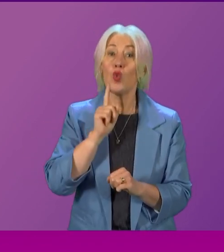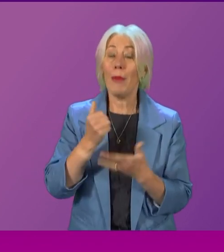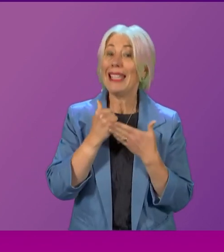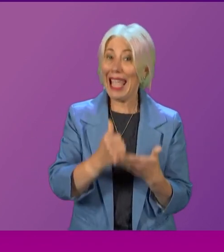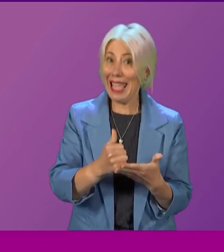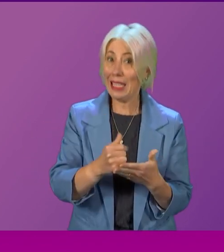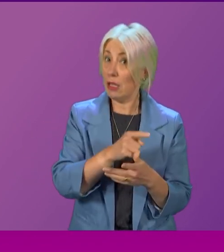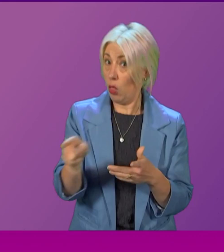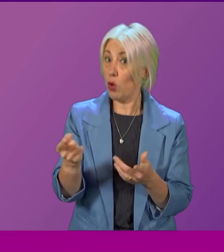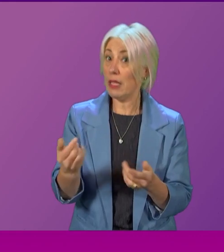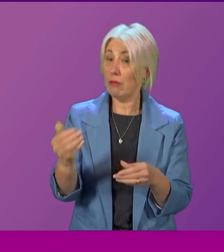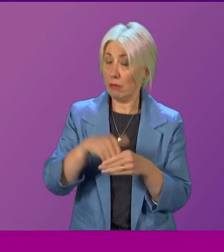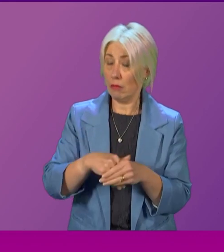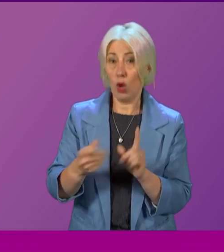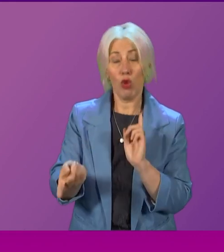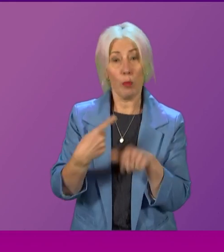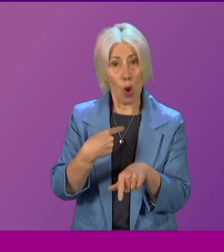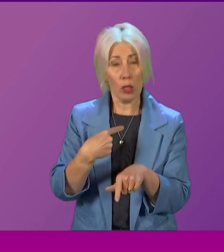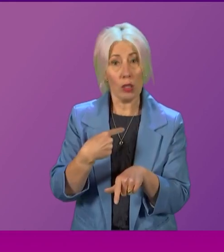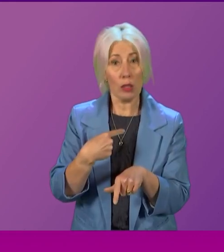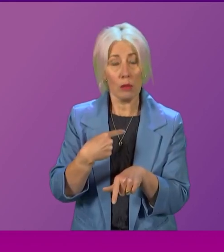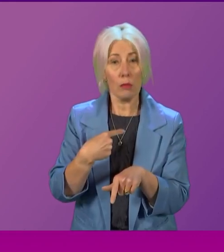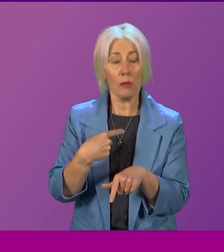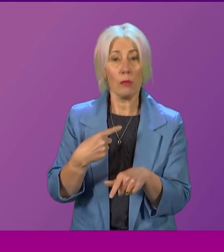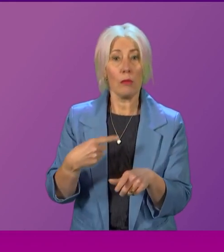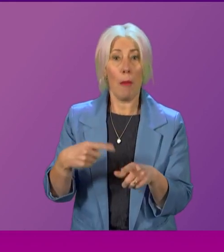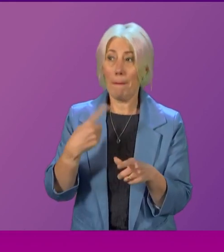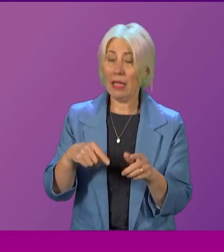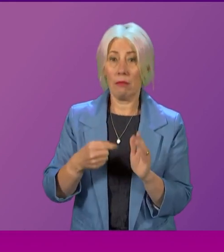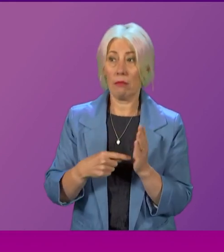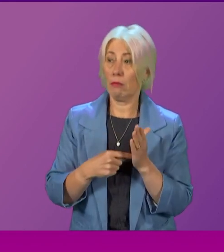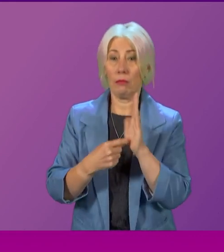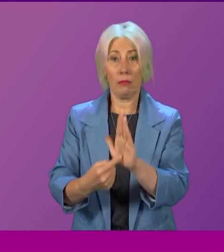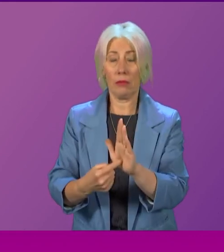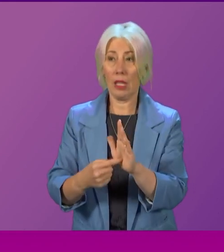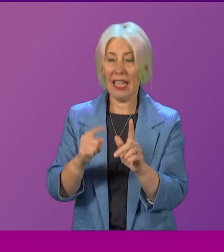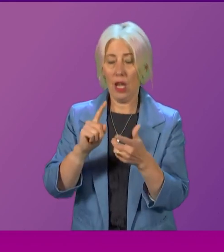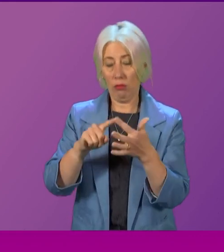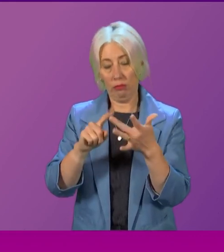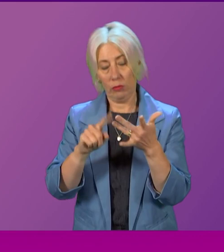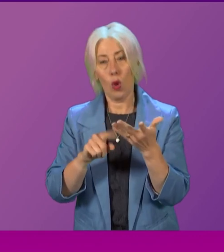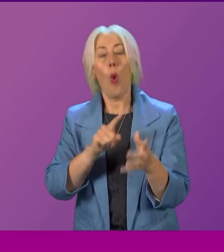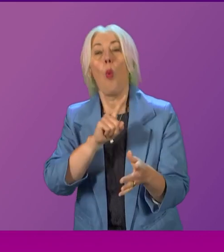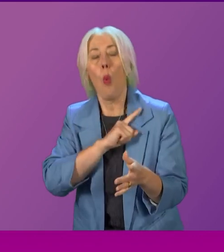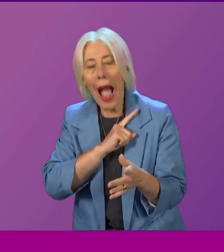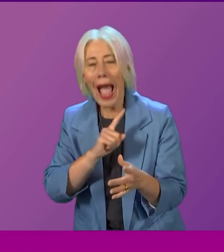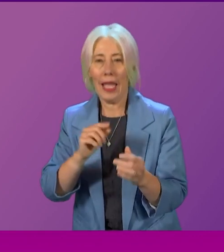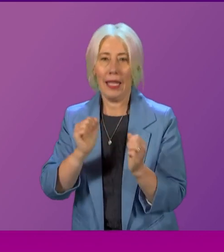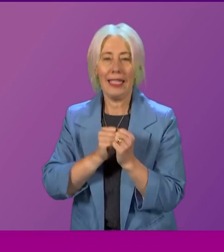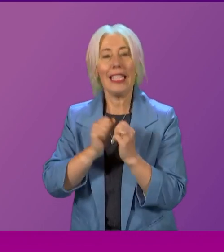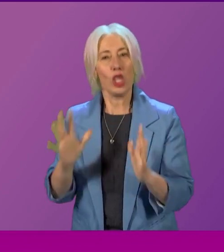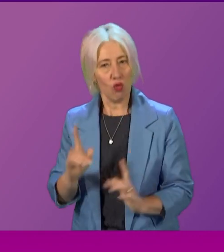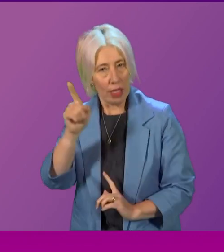They have set out in a number of respects why they disagree with those comments.